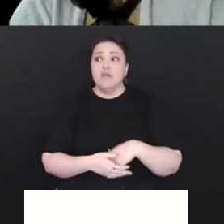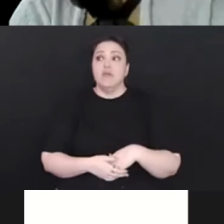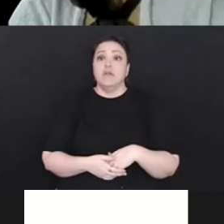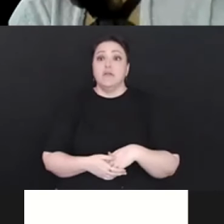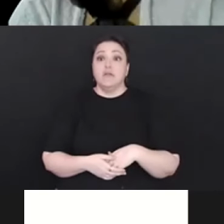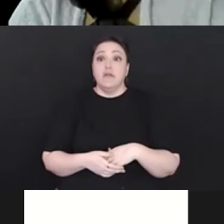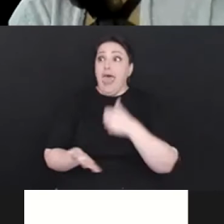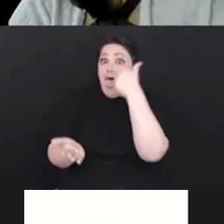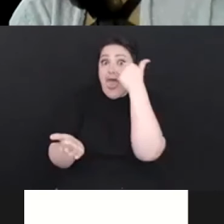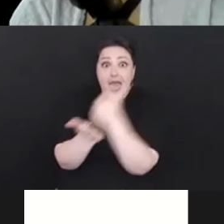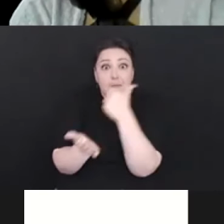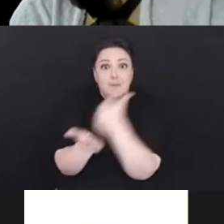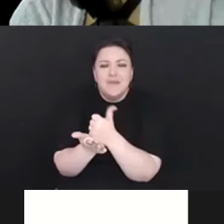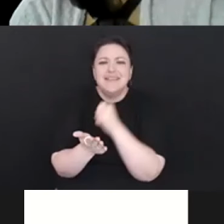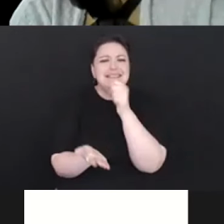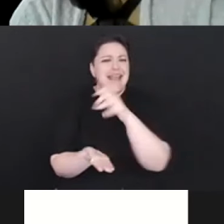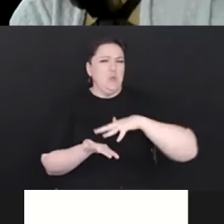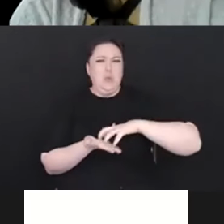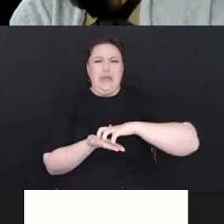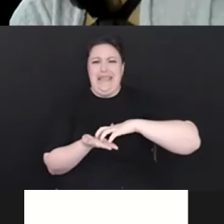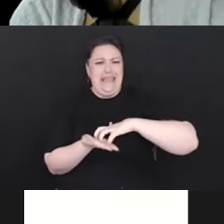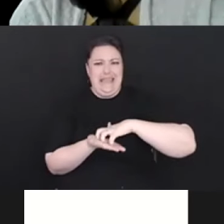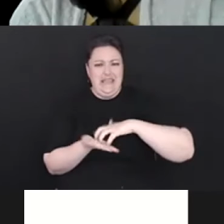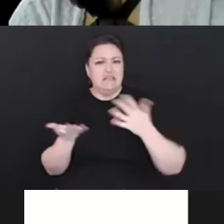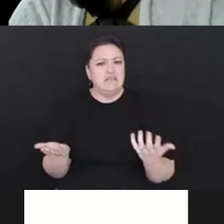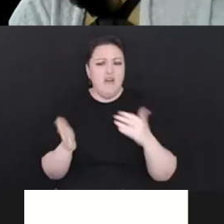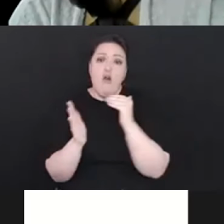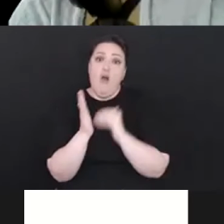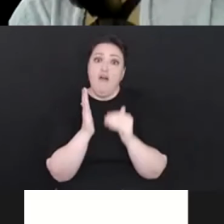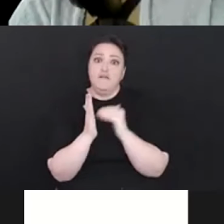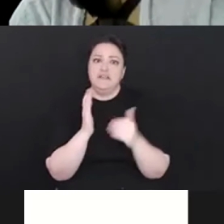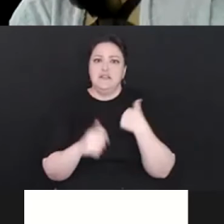is not a sign of weakness and I think oftentimes we think if we cannot do things independently,